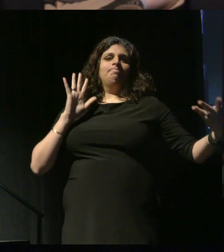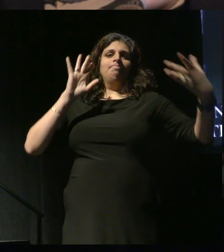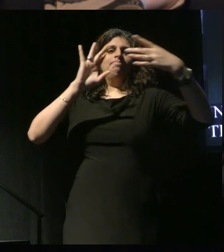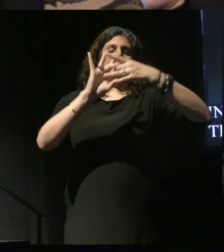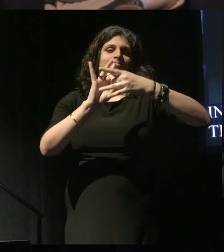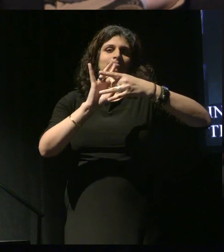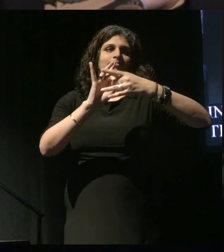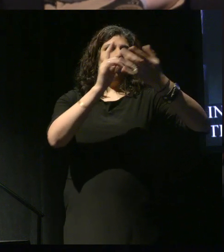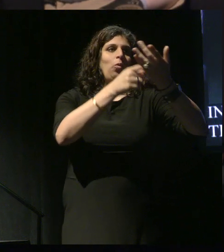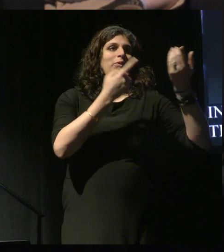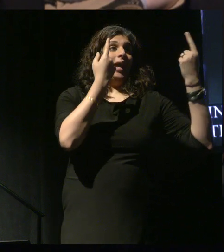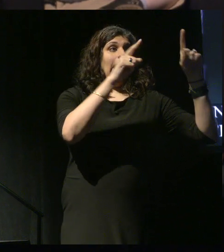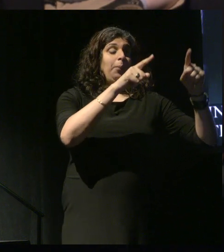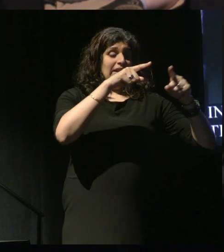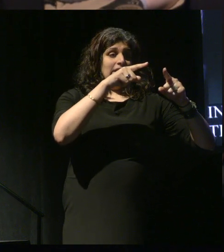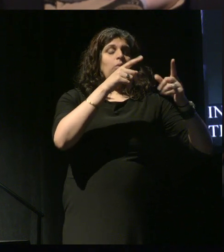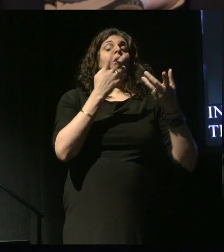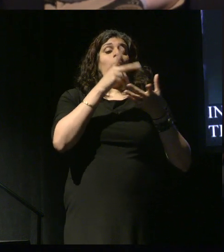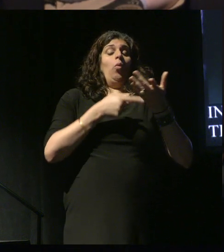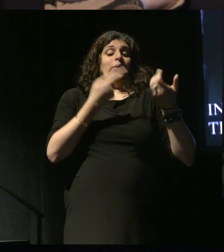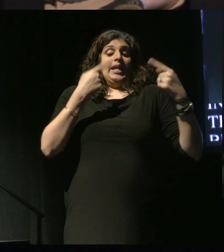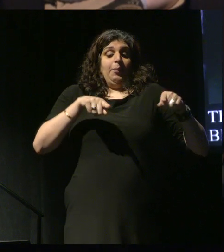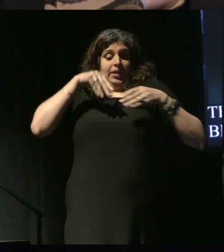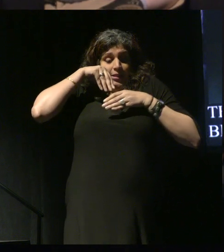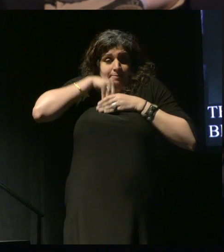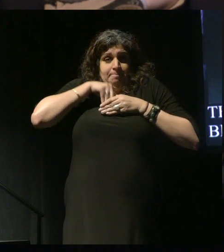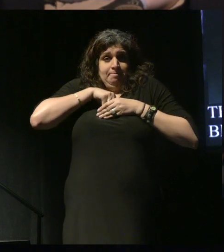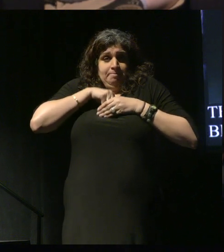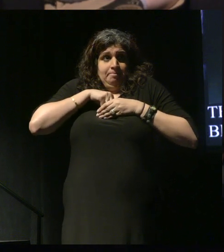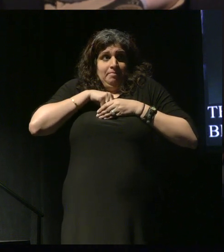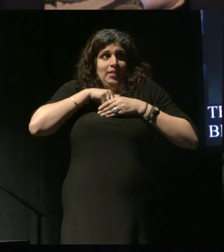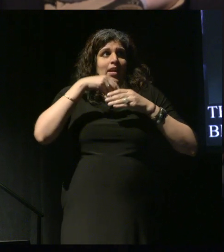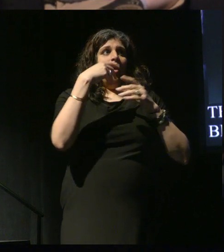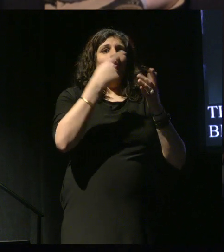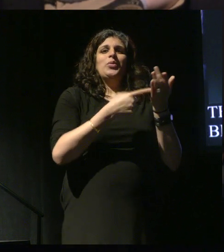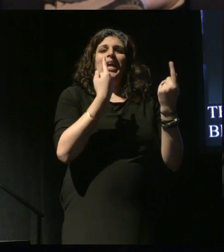what was happening inside of me and what was happening outside of me.